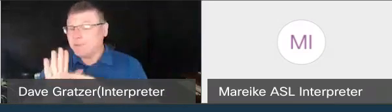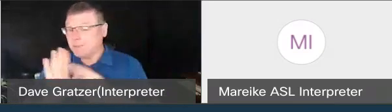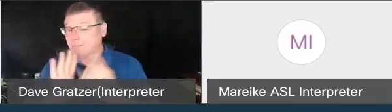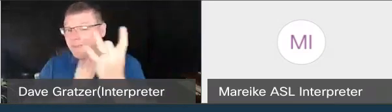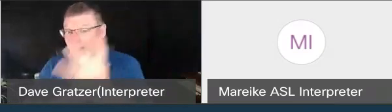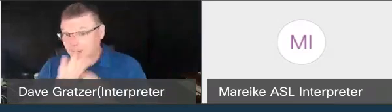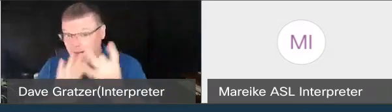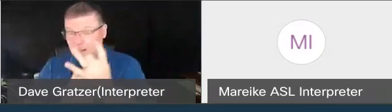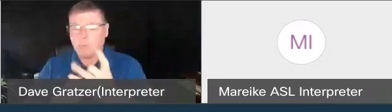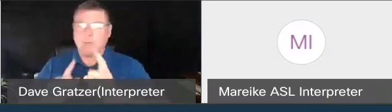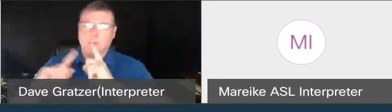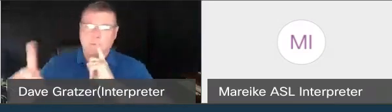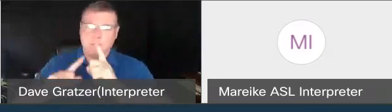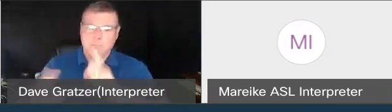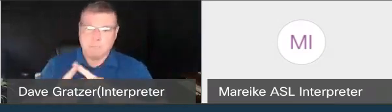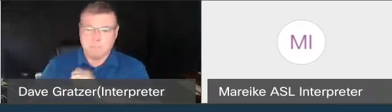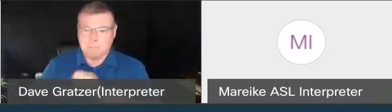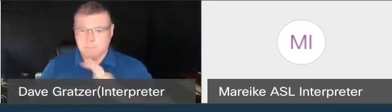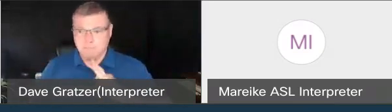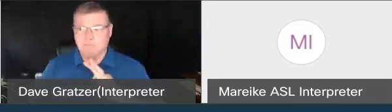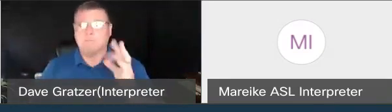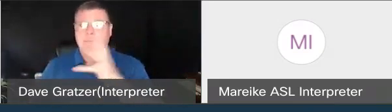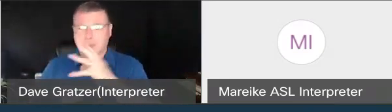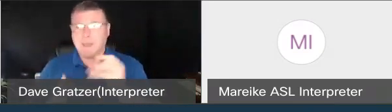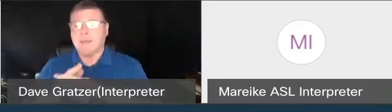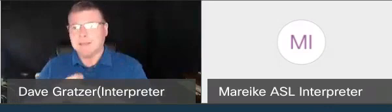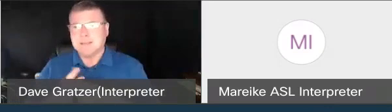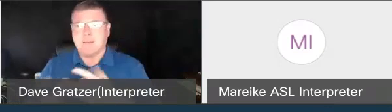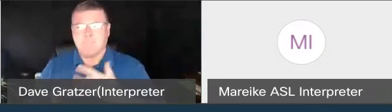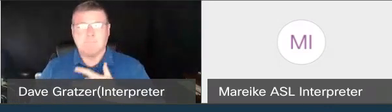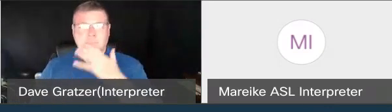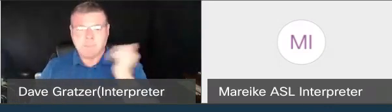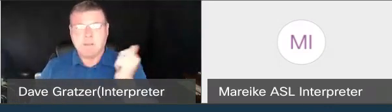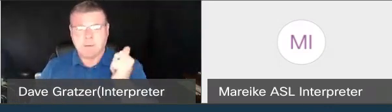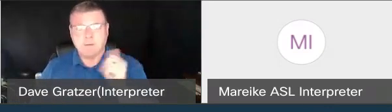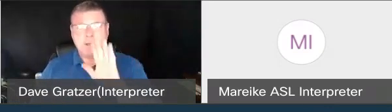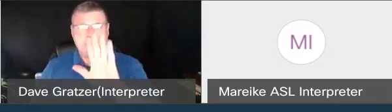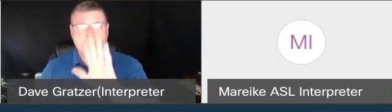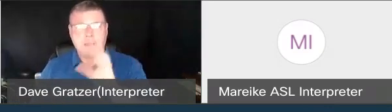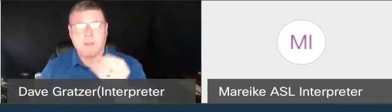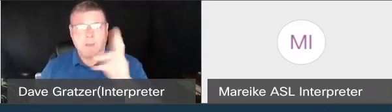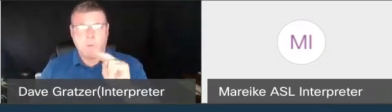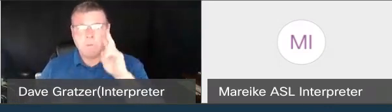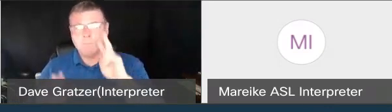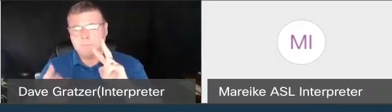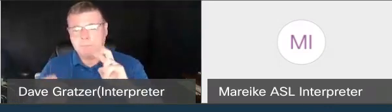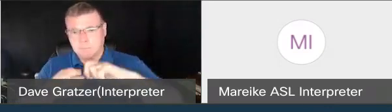to talk to our staff and they really start to, uh, get a little bit better sense of, you know, of their own predicament and how willing other people are to help.